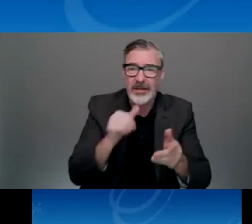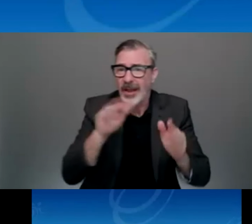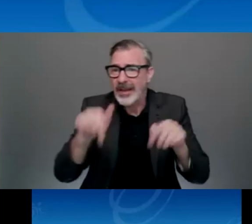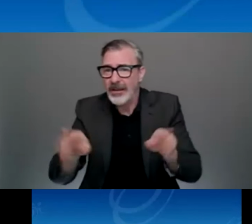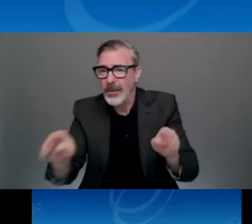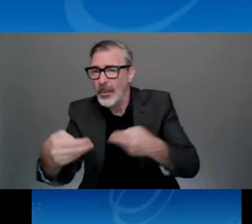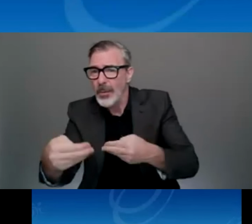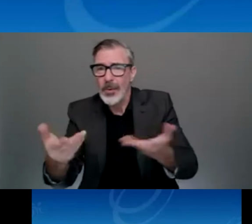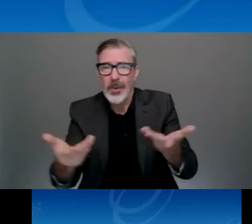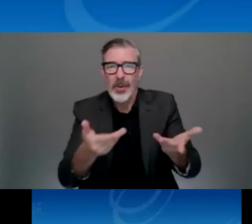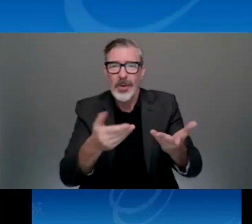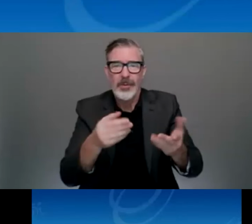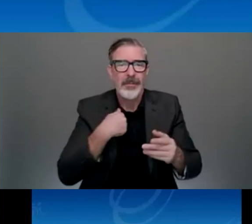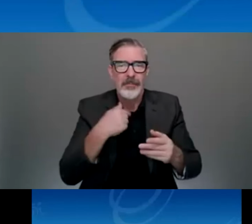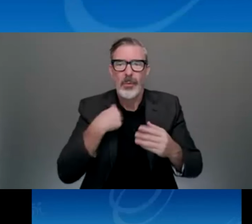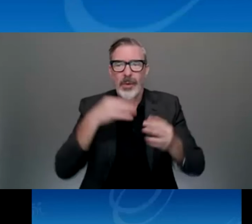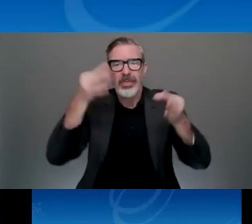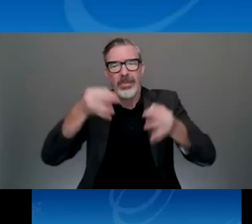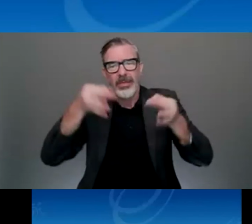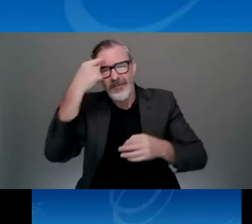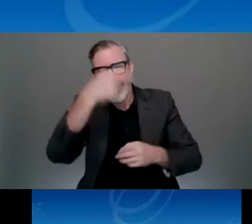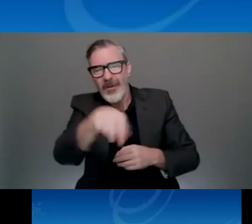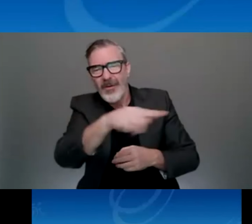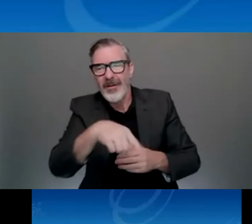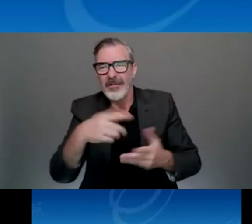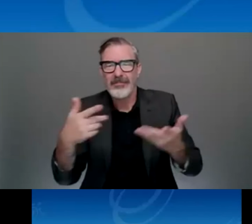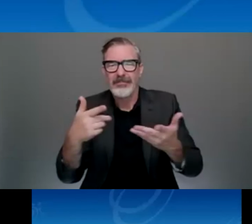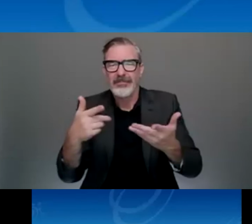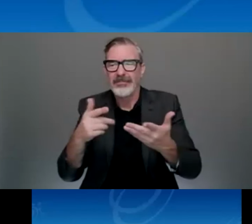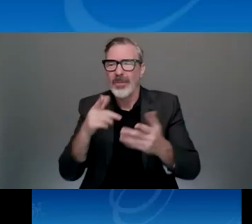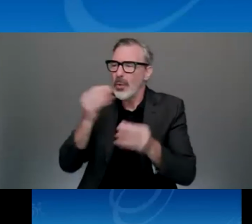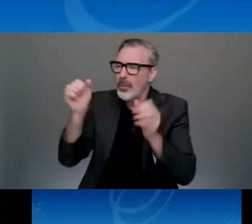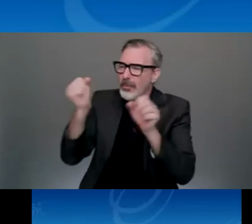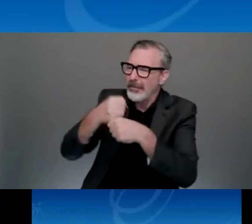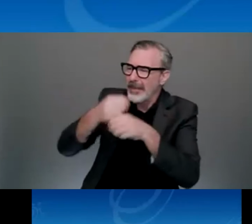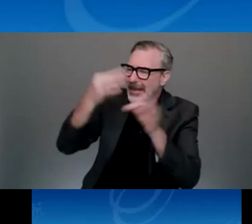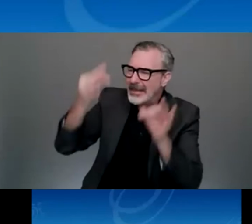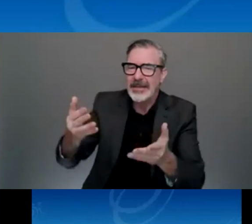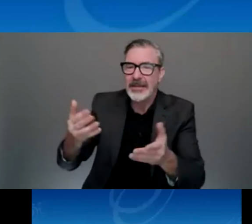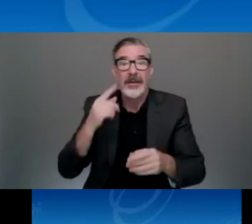How are decisions being made and for whom are they being made. Internally in the workplace,